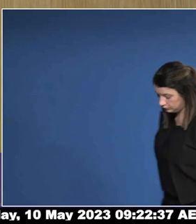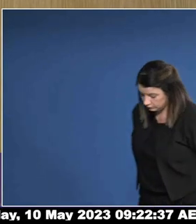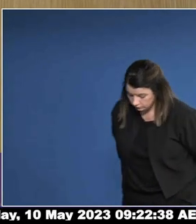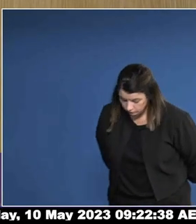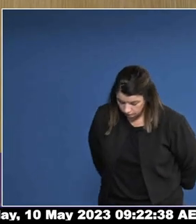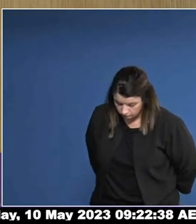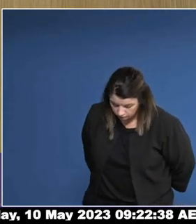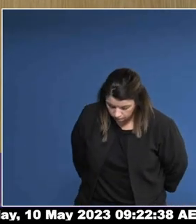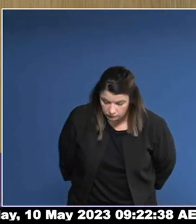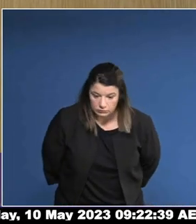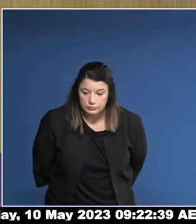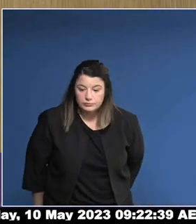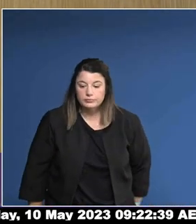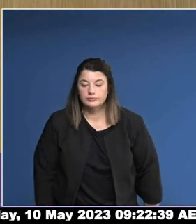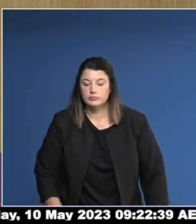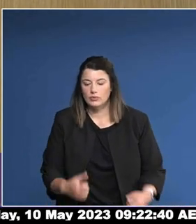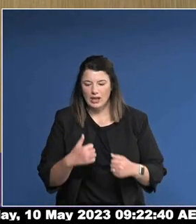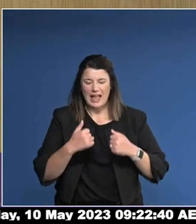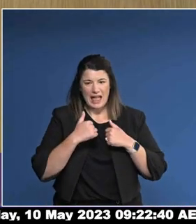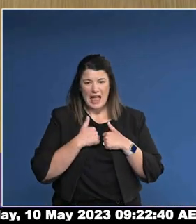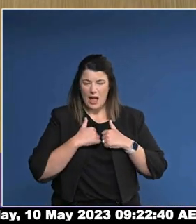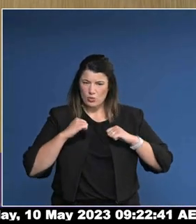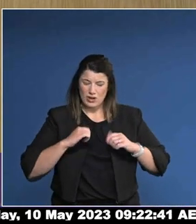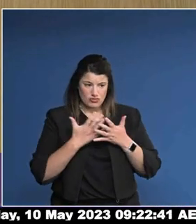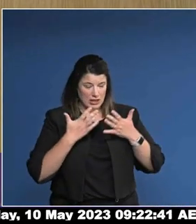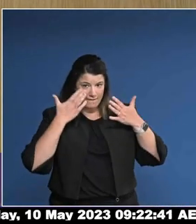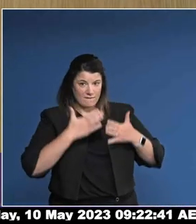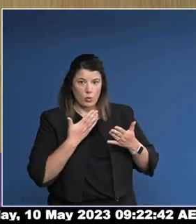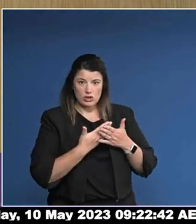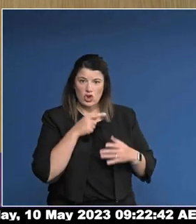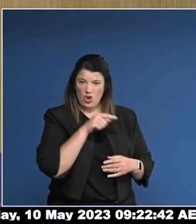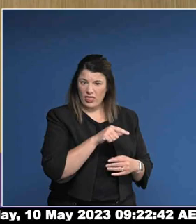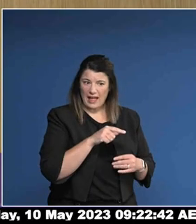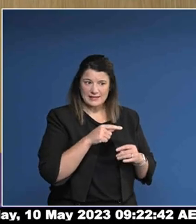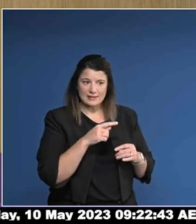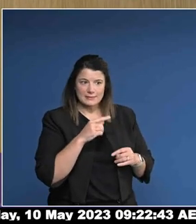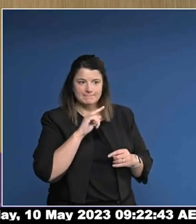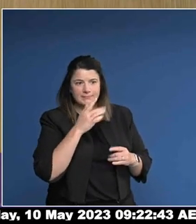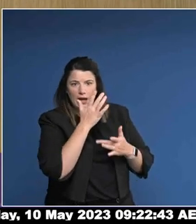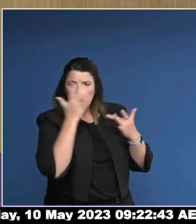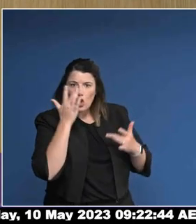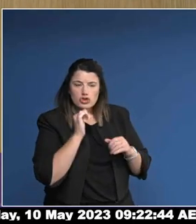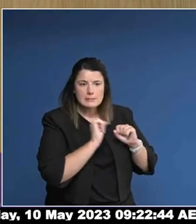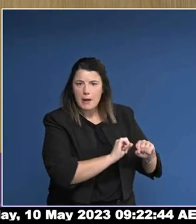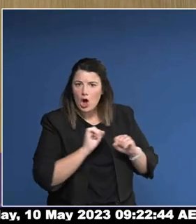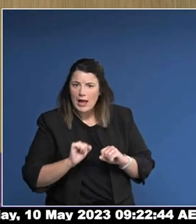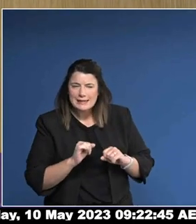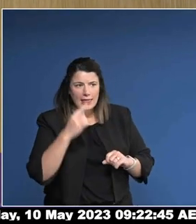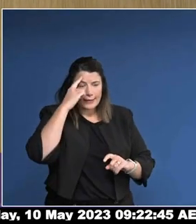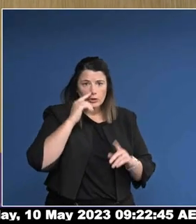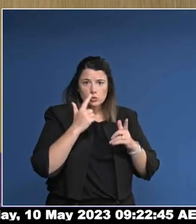are conscious. So, the professor that you quoted and the thinking fast, thinking slow,